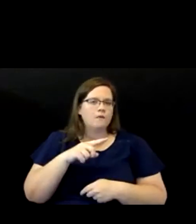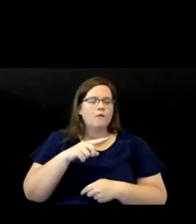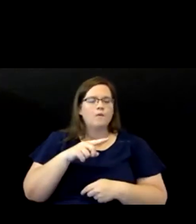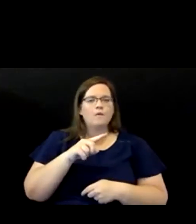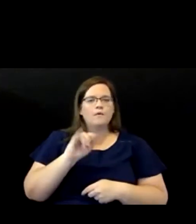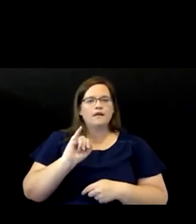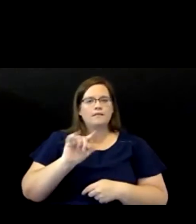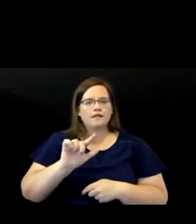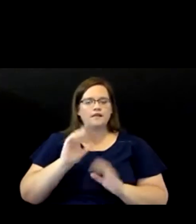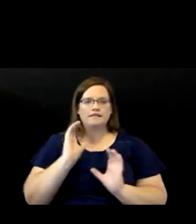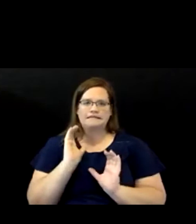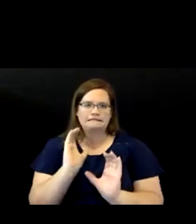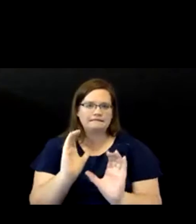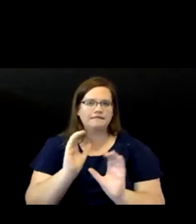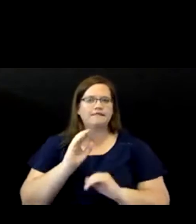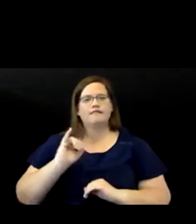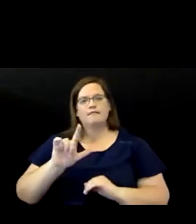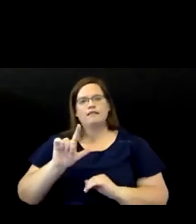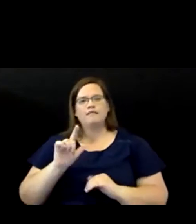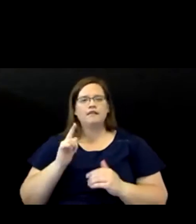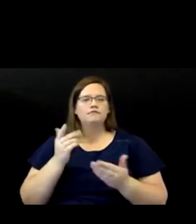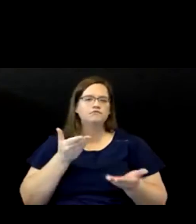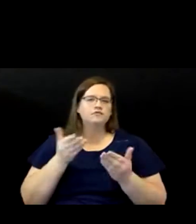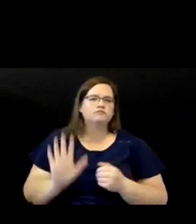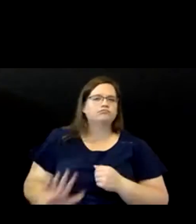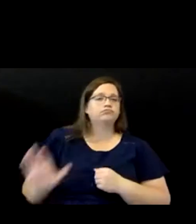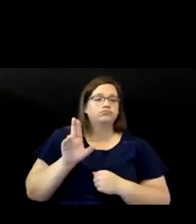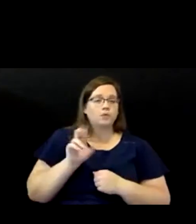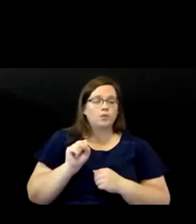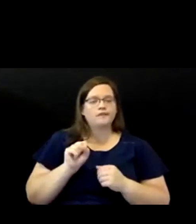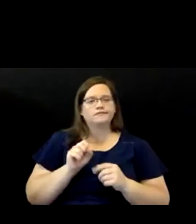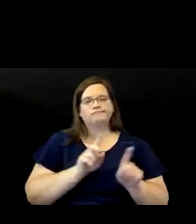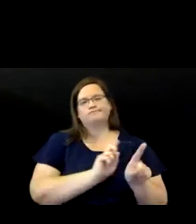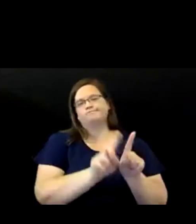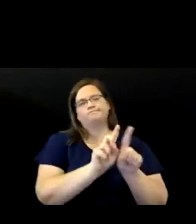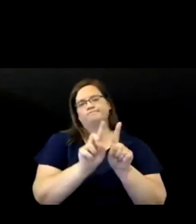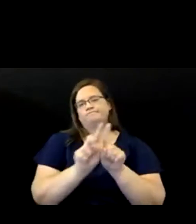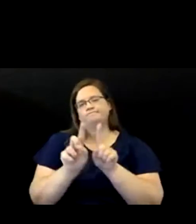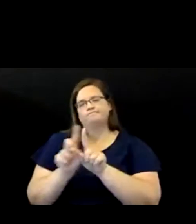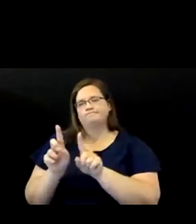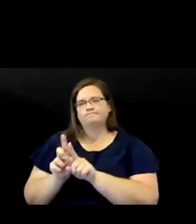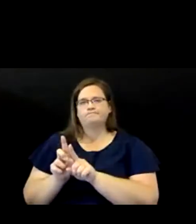people seeking independent living services across the country in a variety of different ethnic, cultural